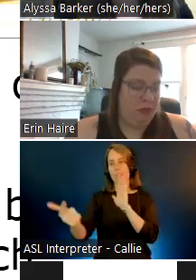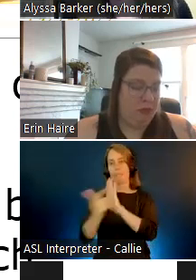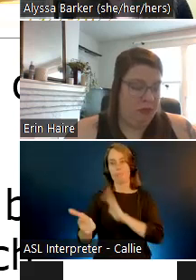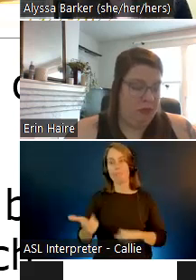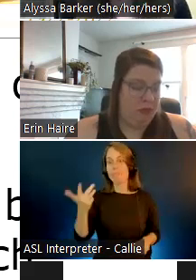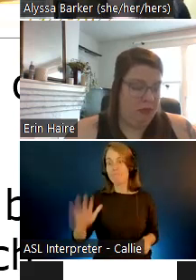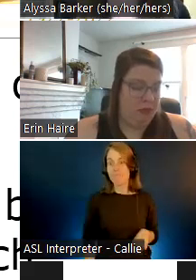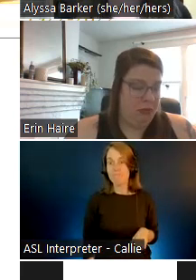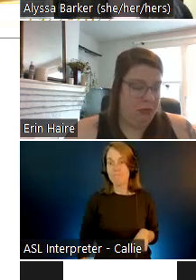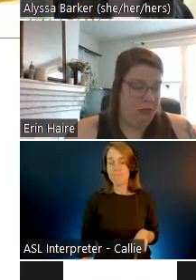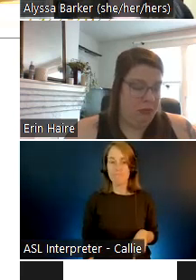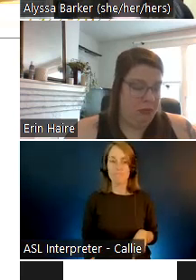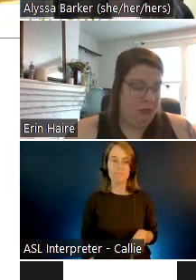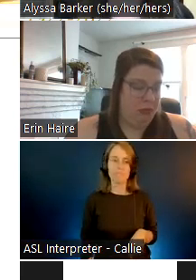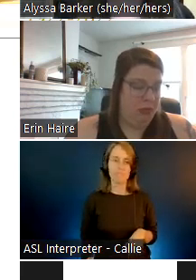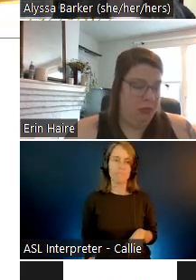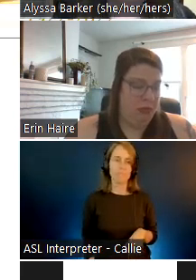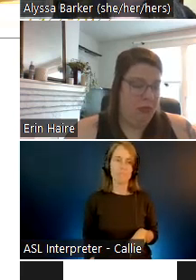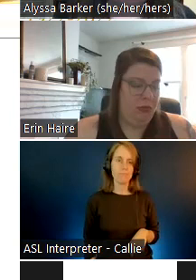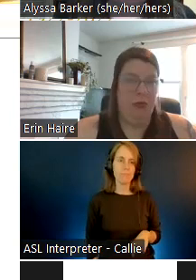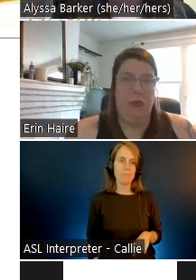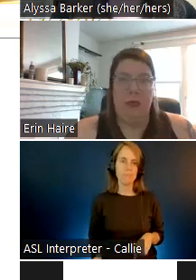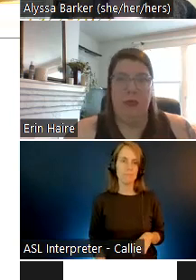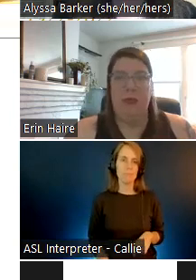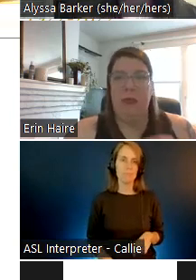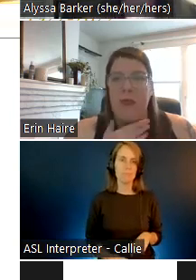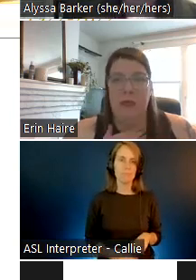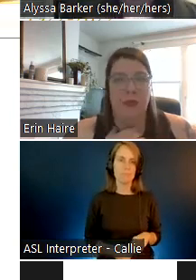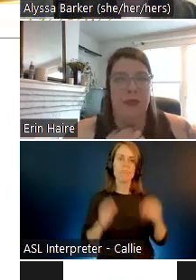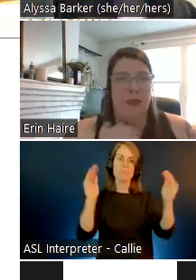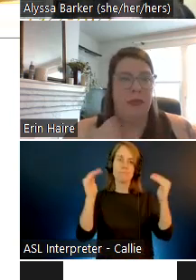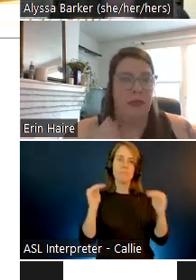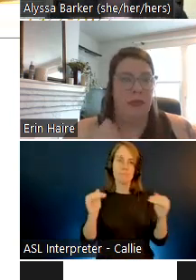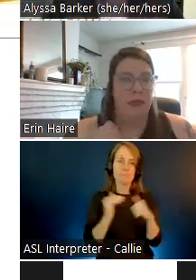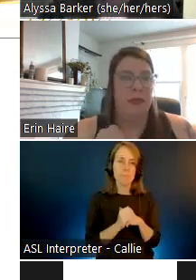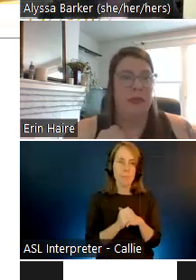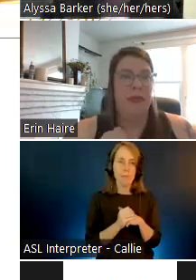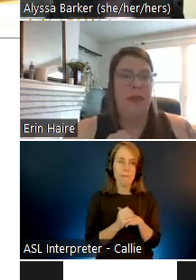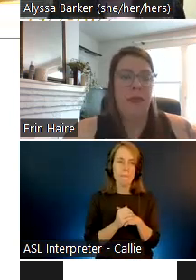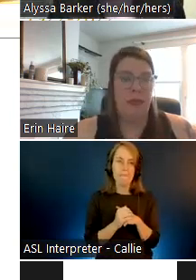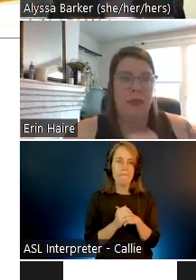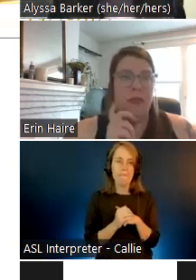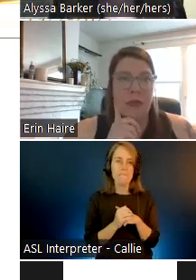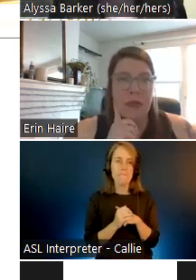next slide please um prohibited acts what exactly can they not do